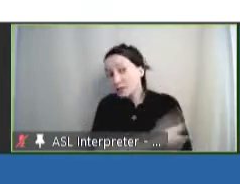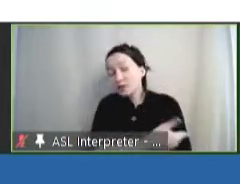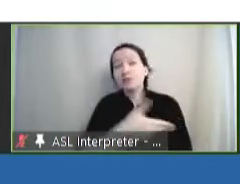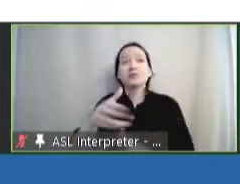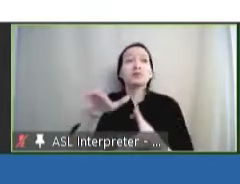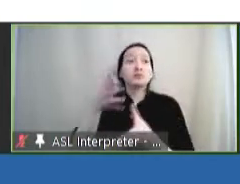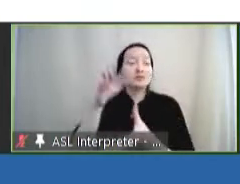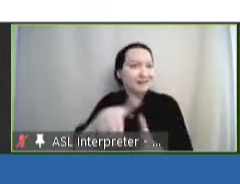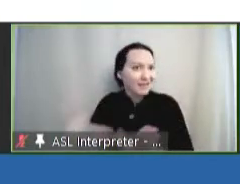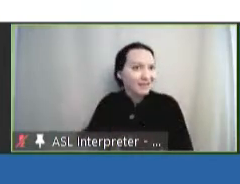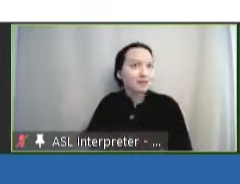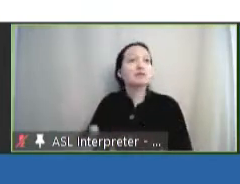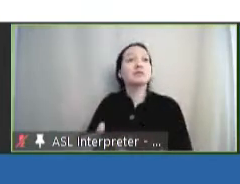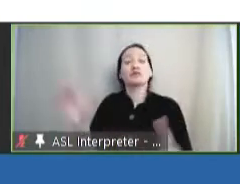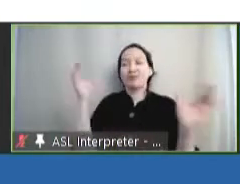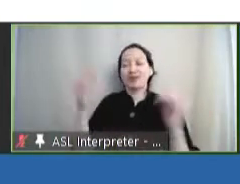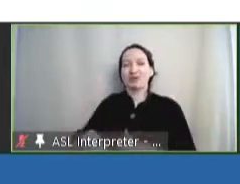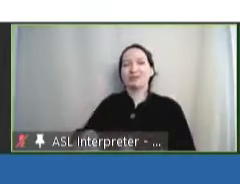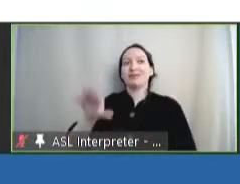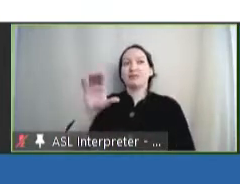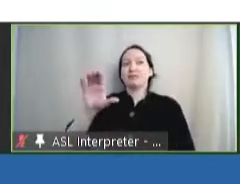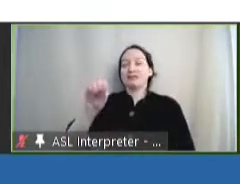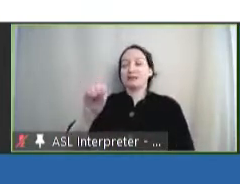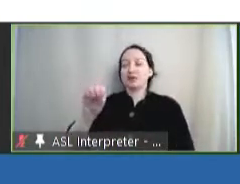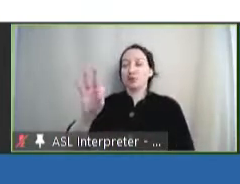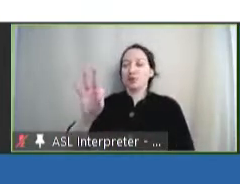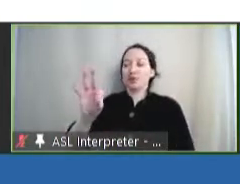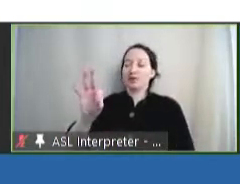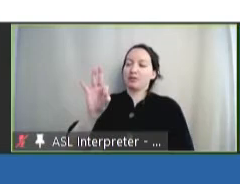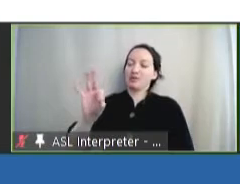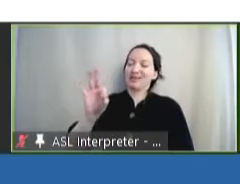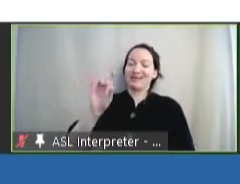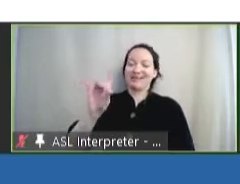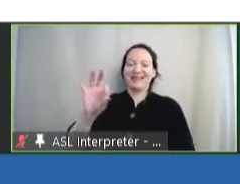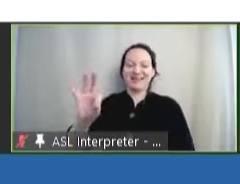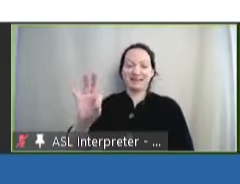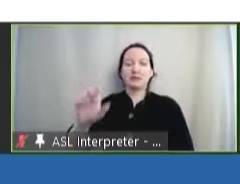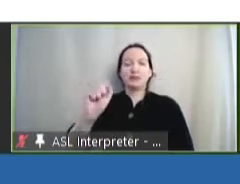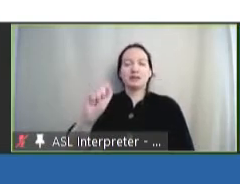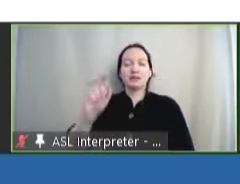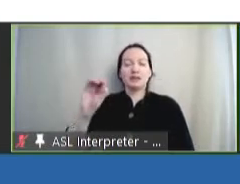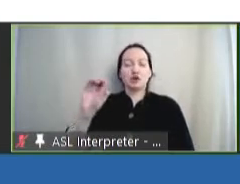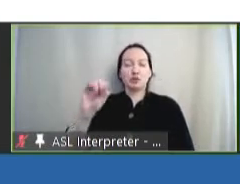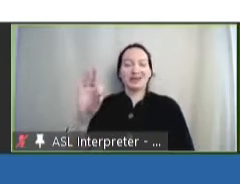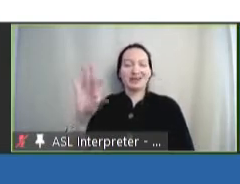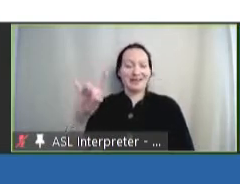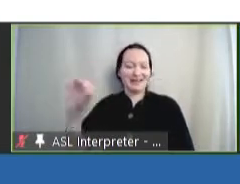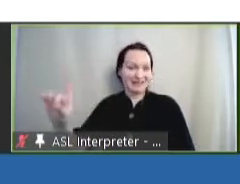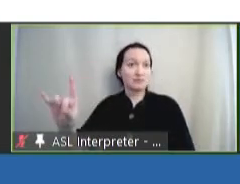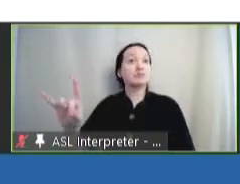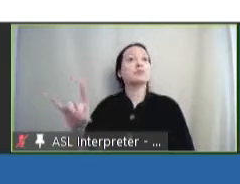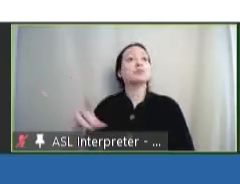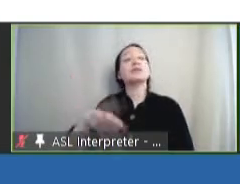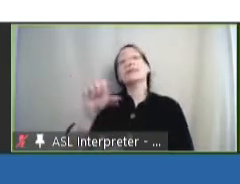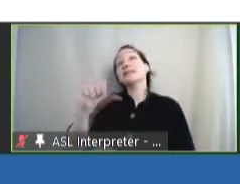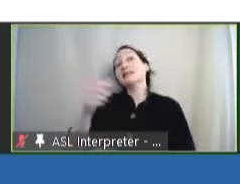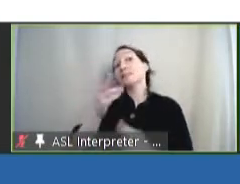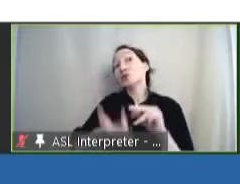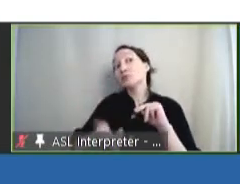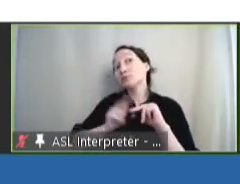the odds ratios of 0.989 and 0.988 indicate that a 10 percent increase in vaccination rates among